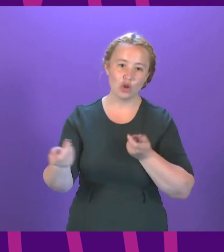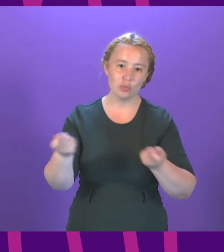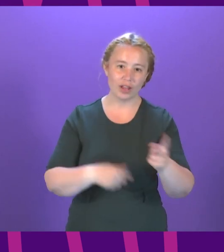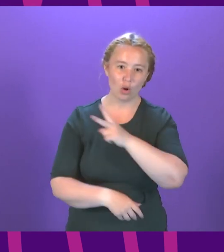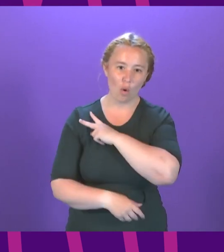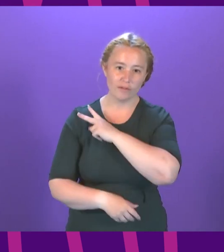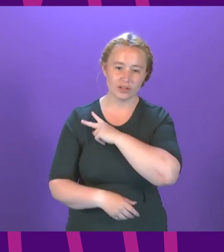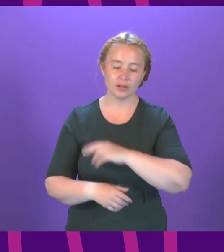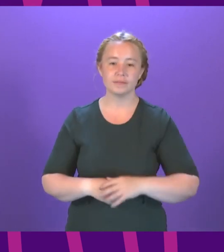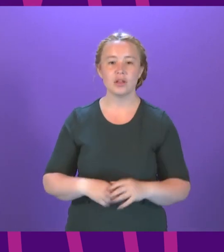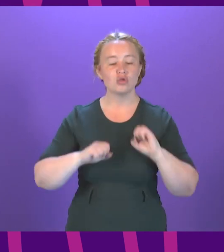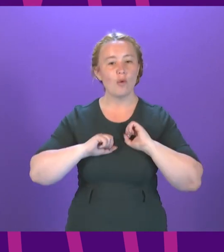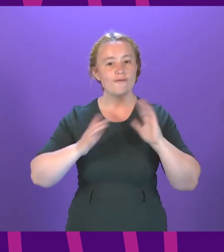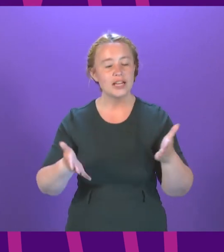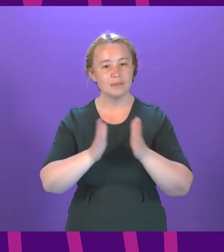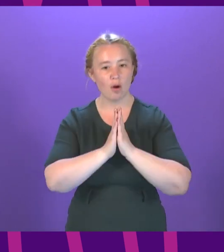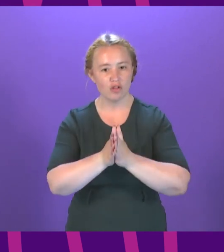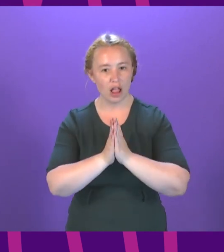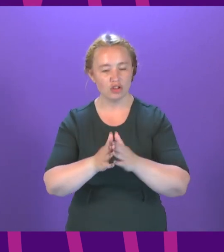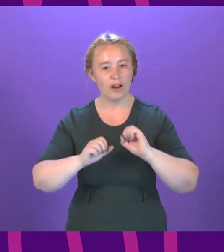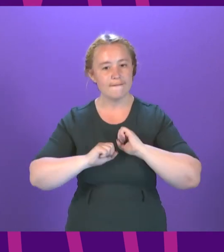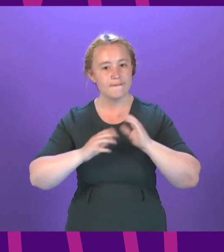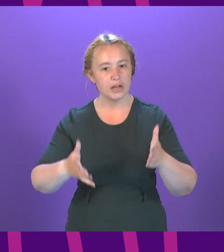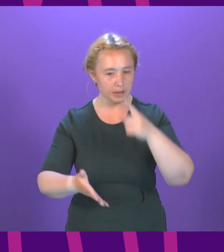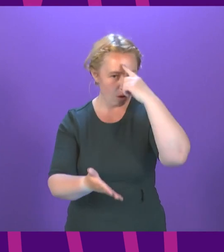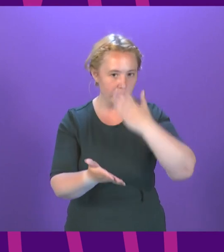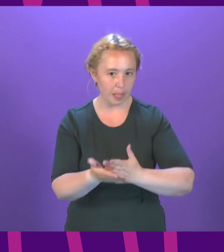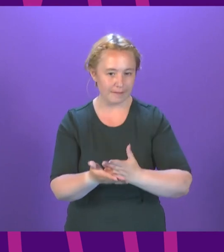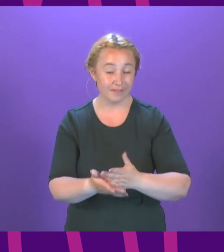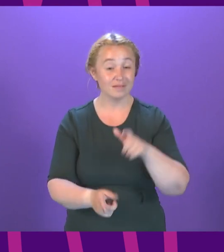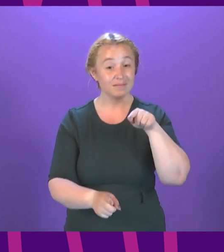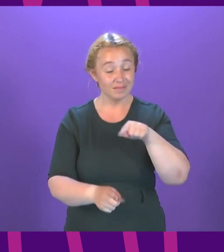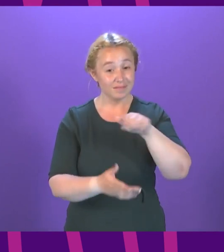Freedom of religion and belief is a fundamental human right and an essential and sustaining